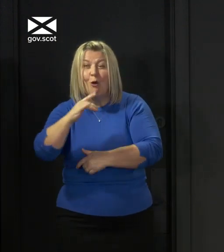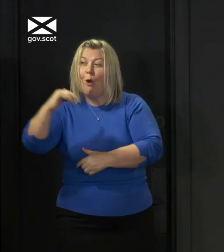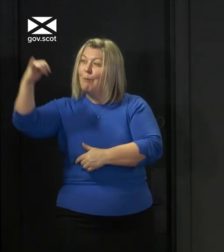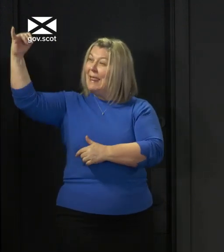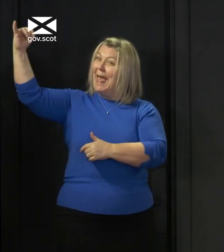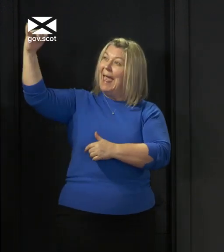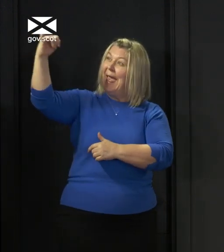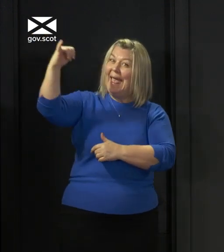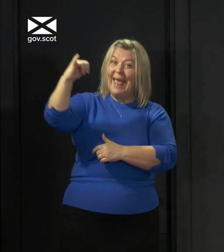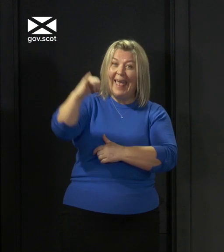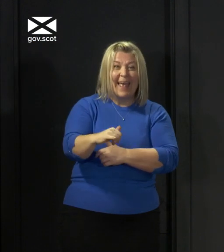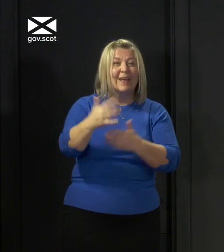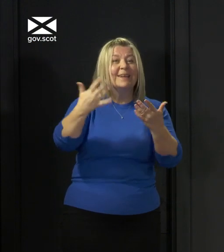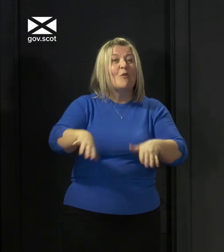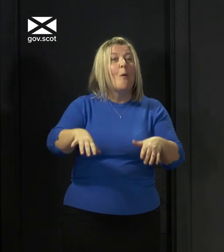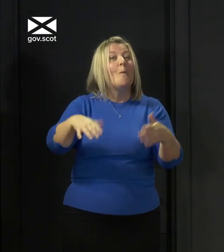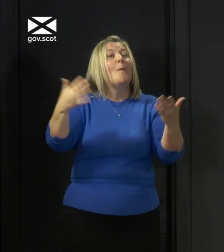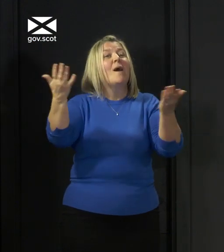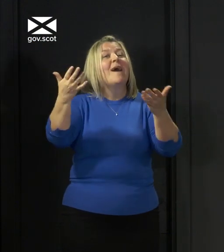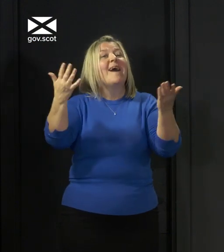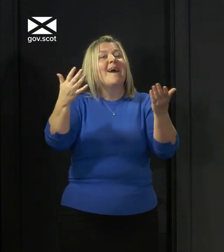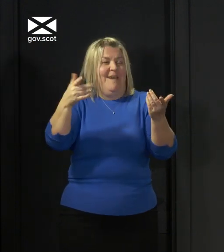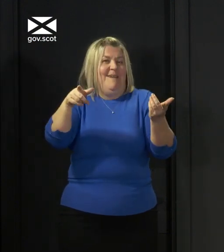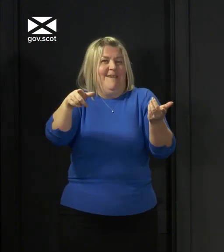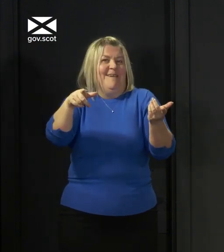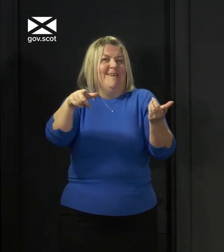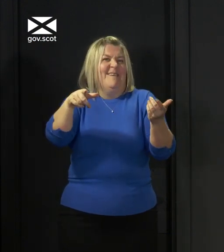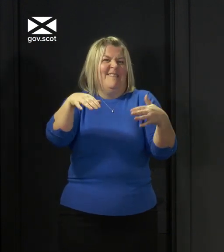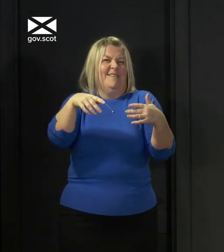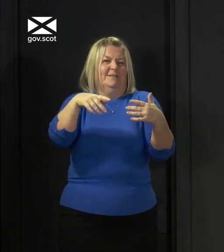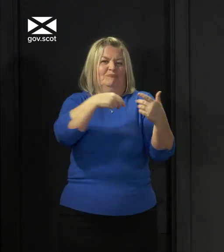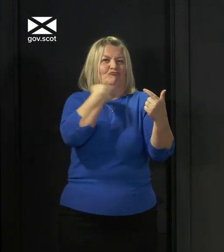gowns but with a large quantity of masks and other supplies that we need for our